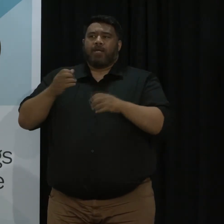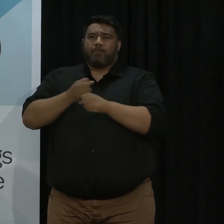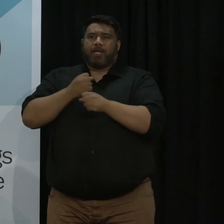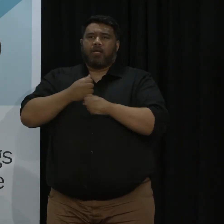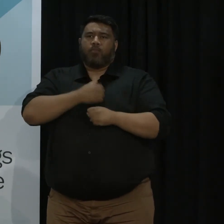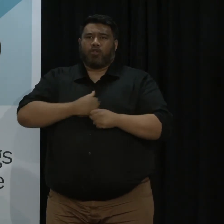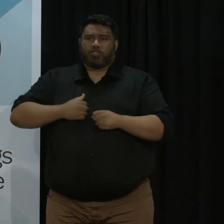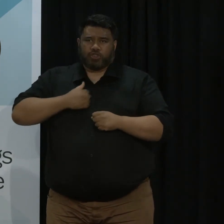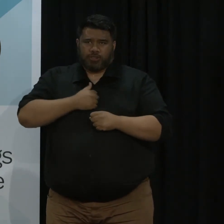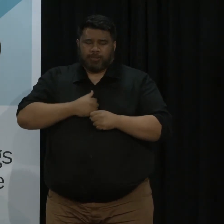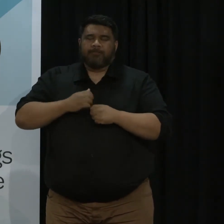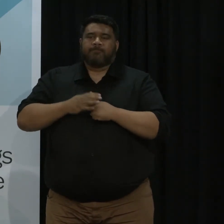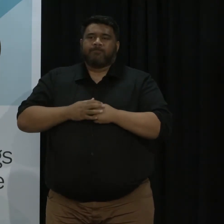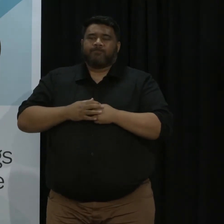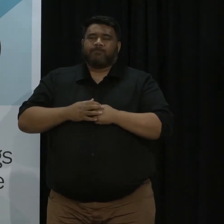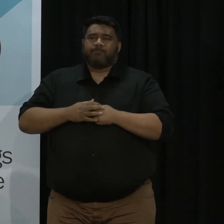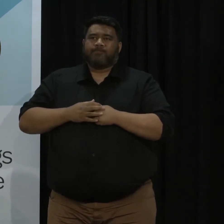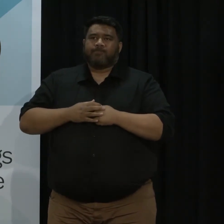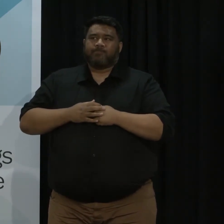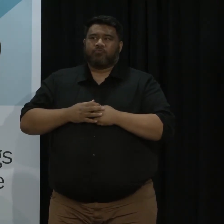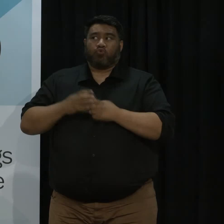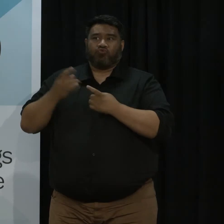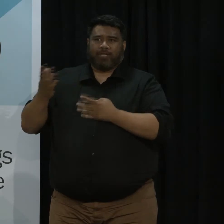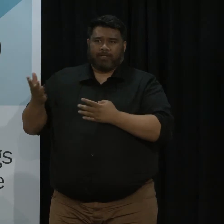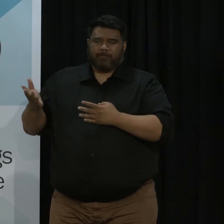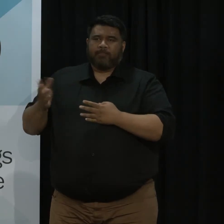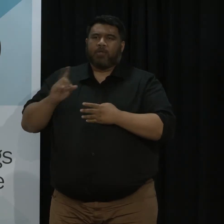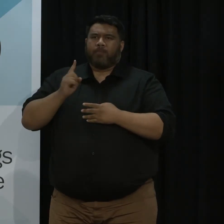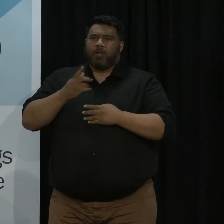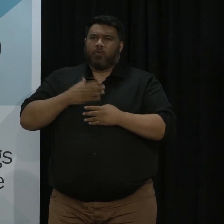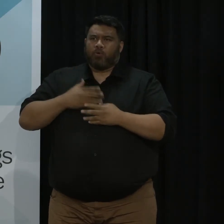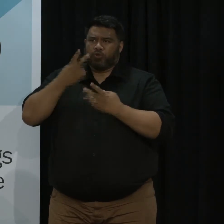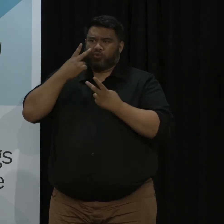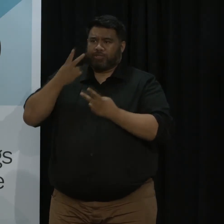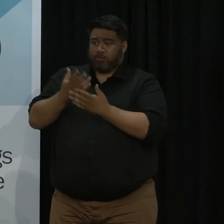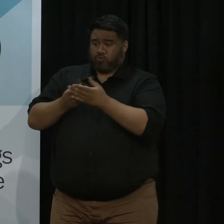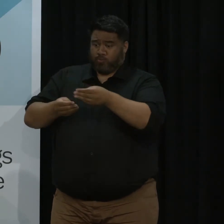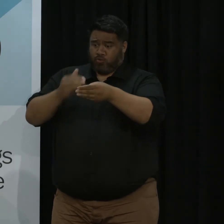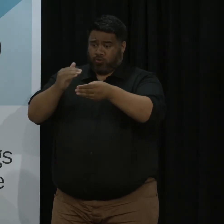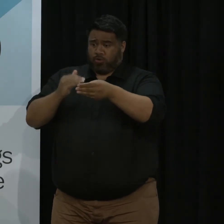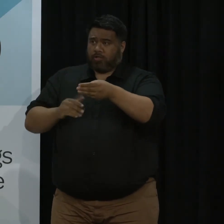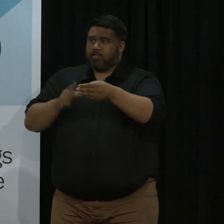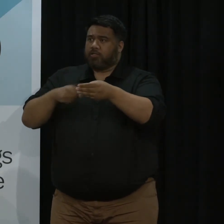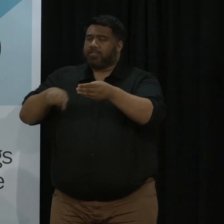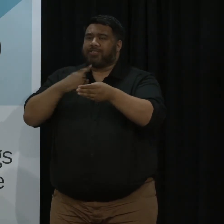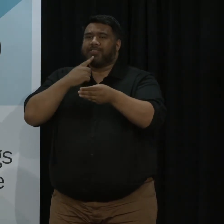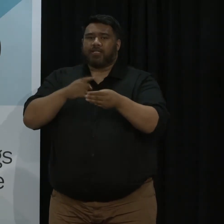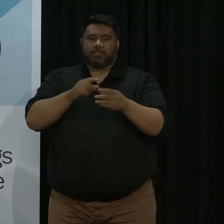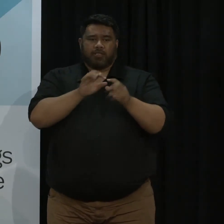released today and just to add to the apology which has already been made, that